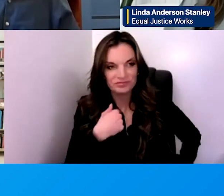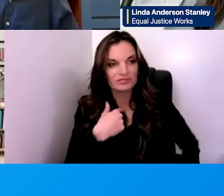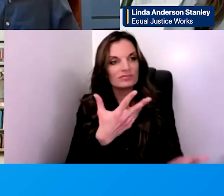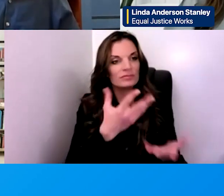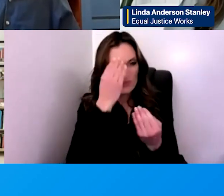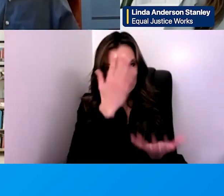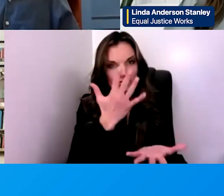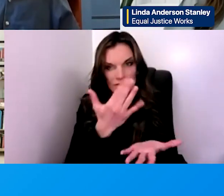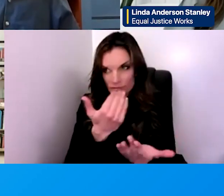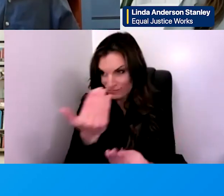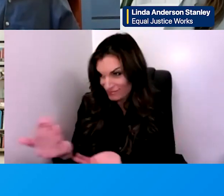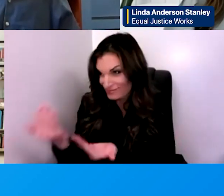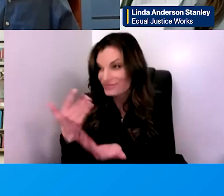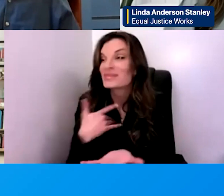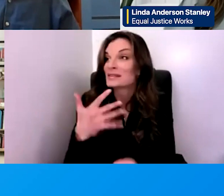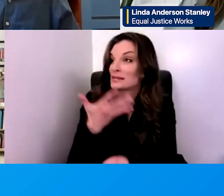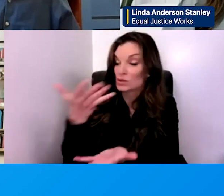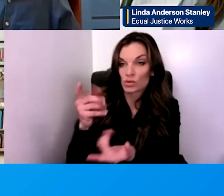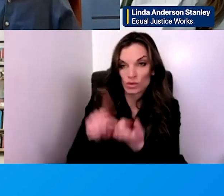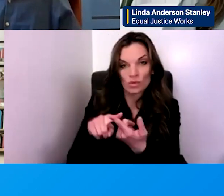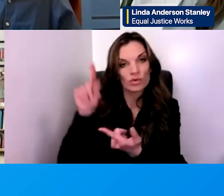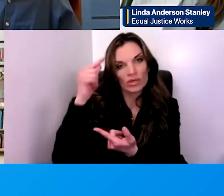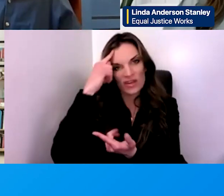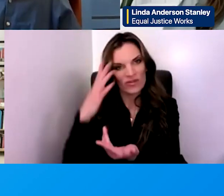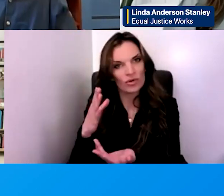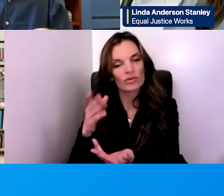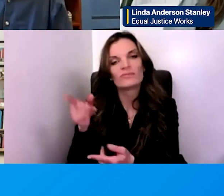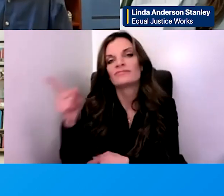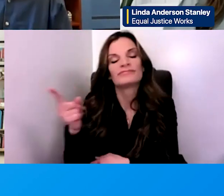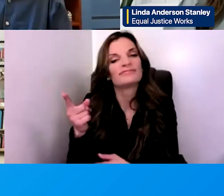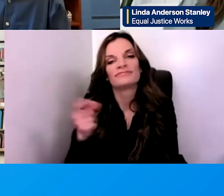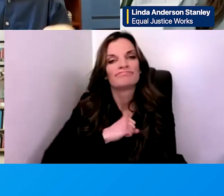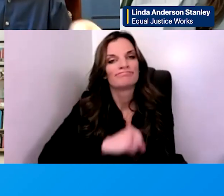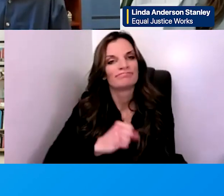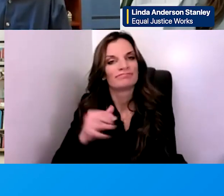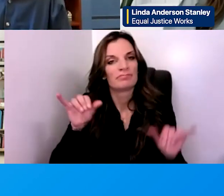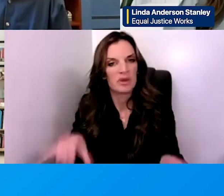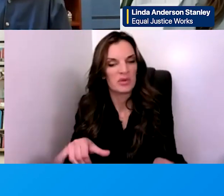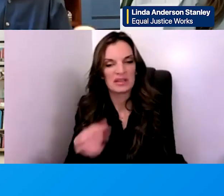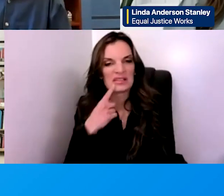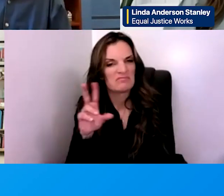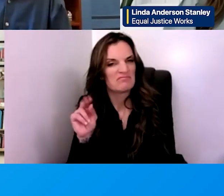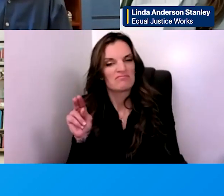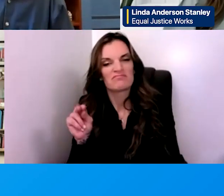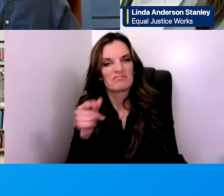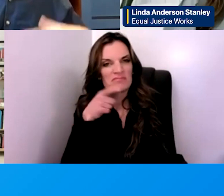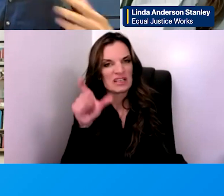And they didn't get it. They said we don't understand. All you got to do is click on the right button on your laptop.